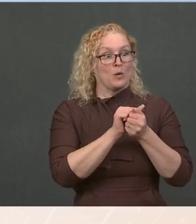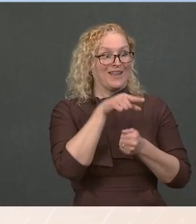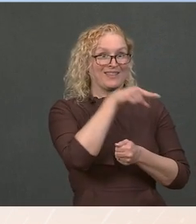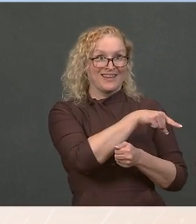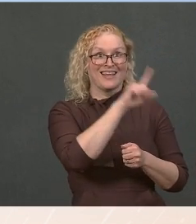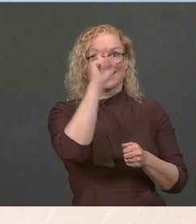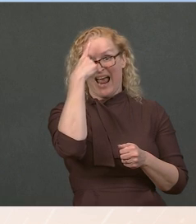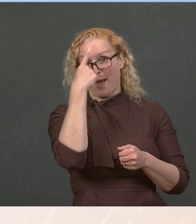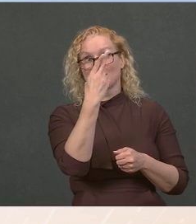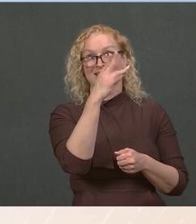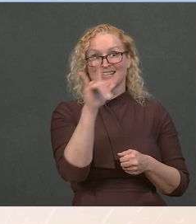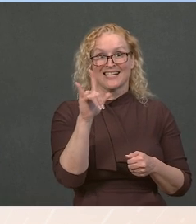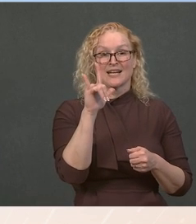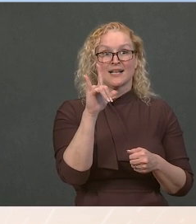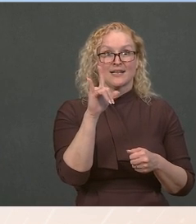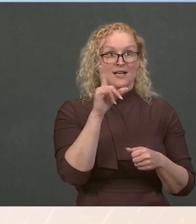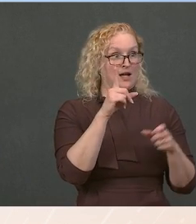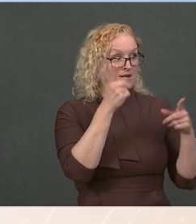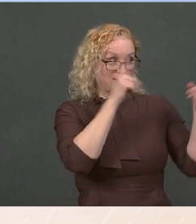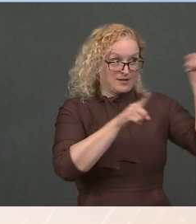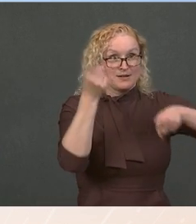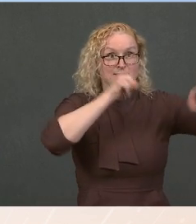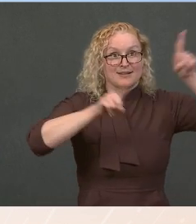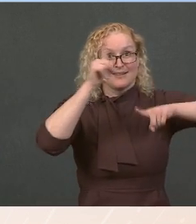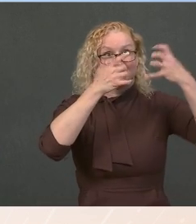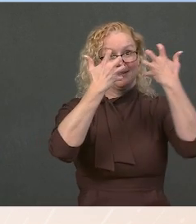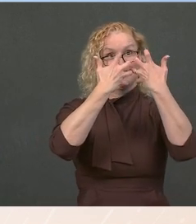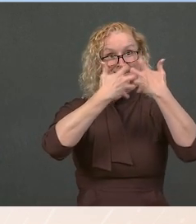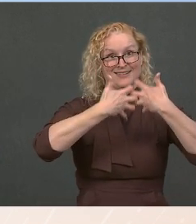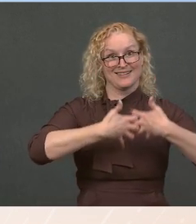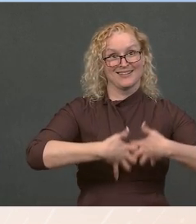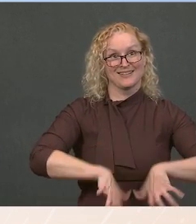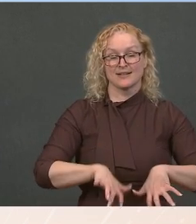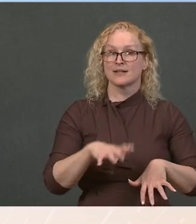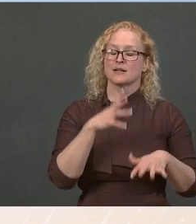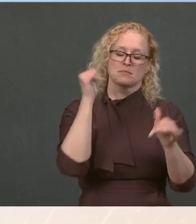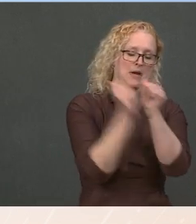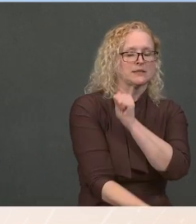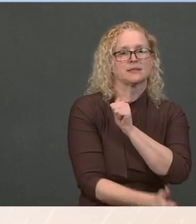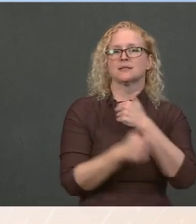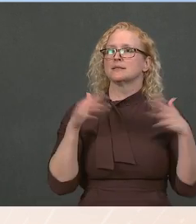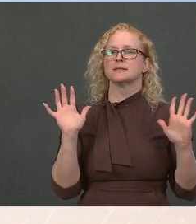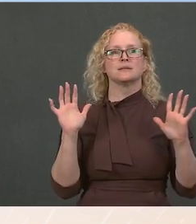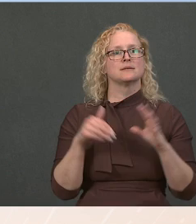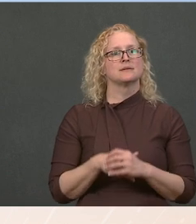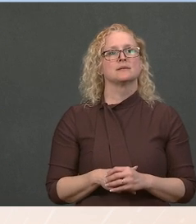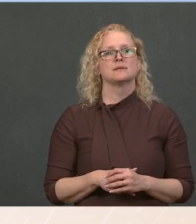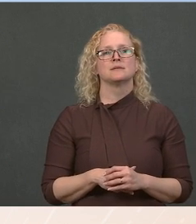this transformational and historical piece of -- two pieces of legislation so that we can actually change